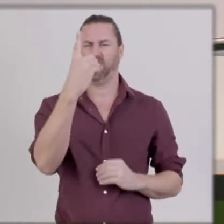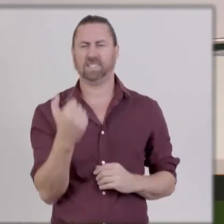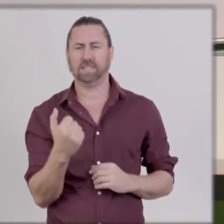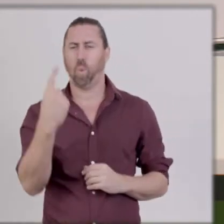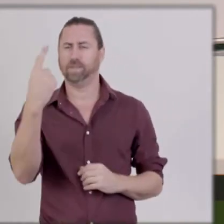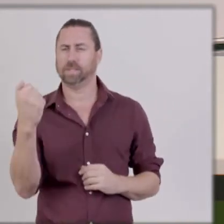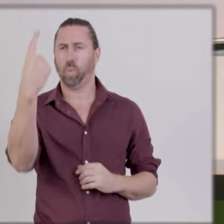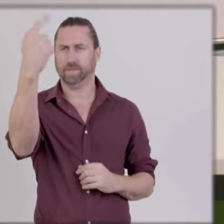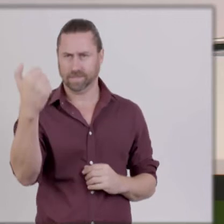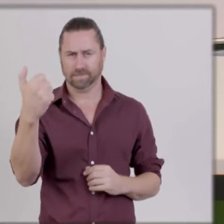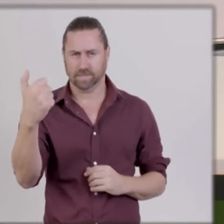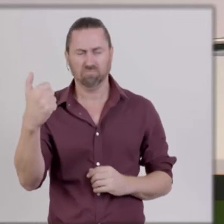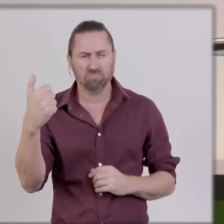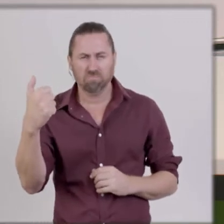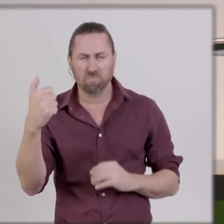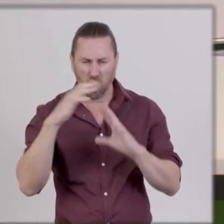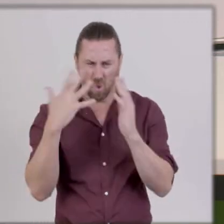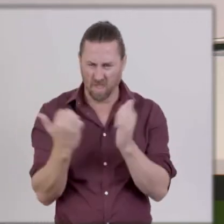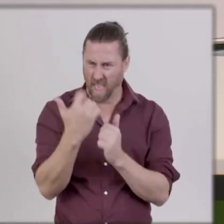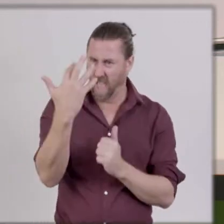How many days was she on holiday?